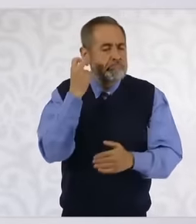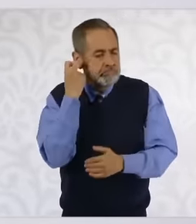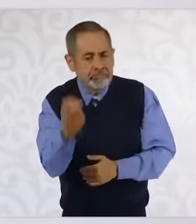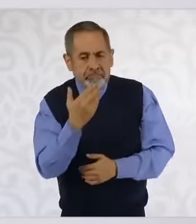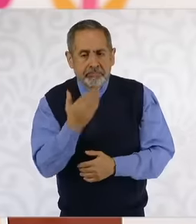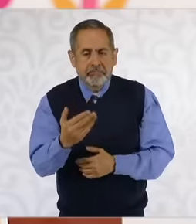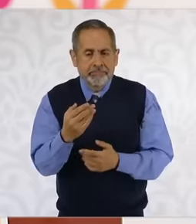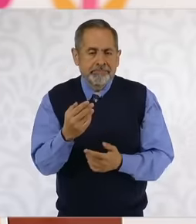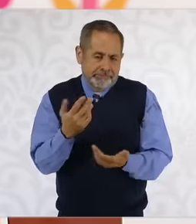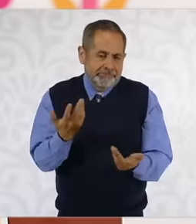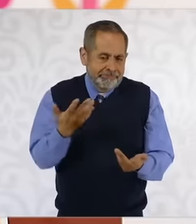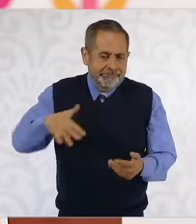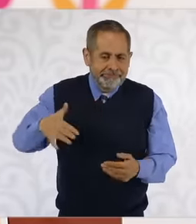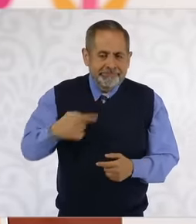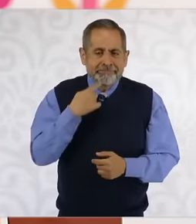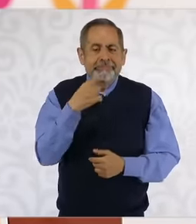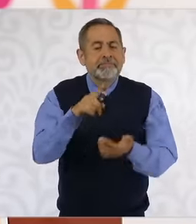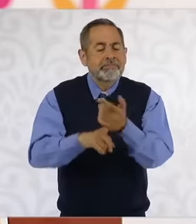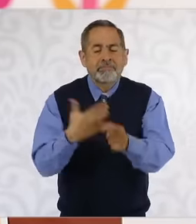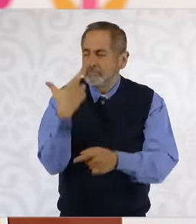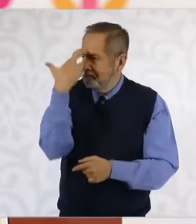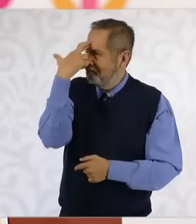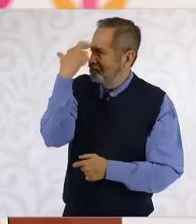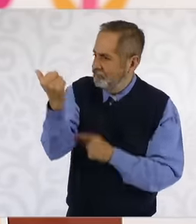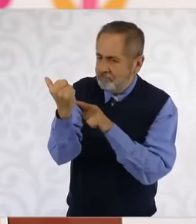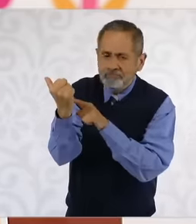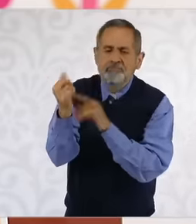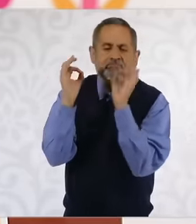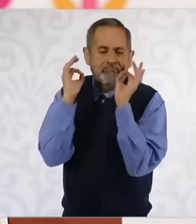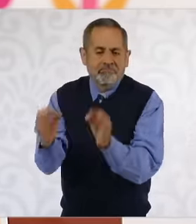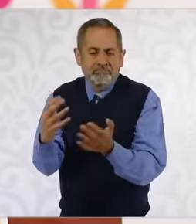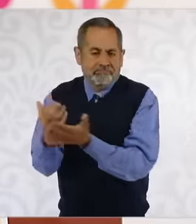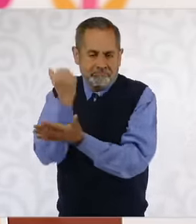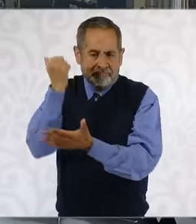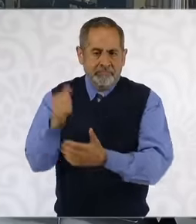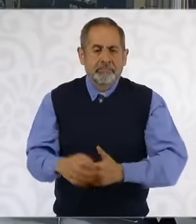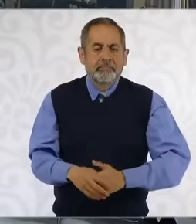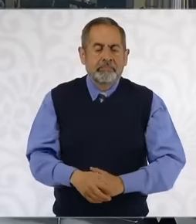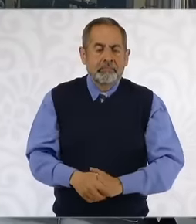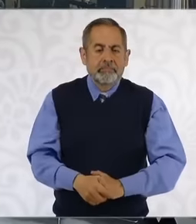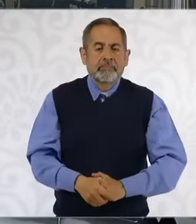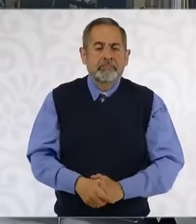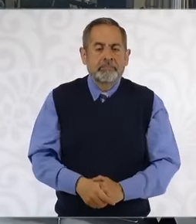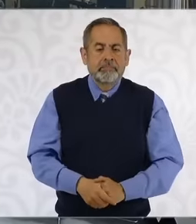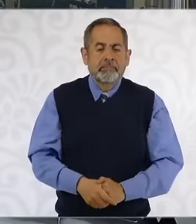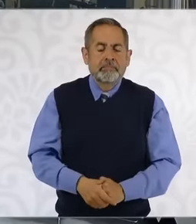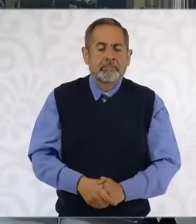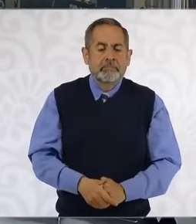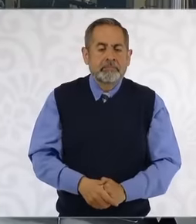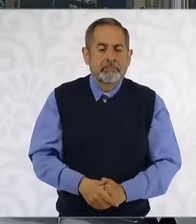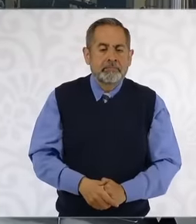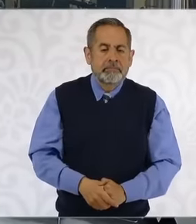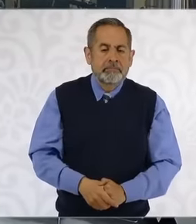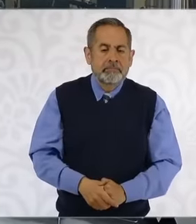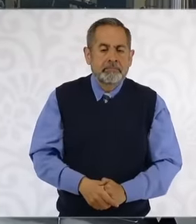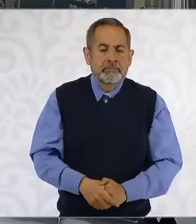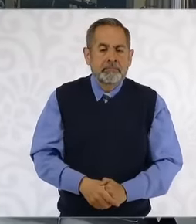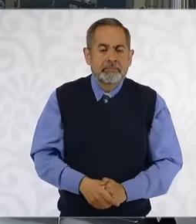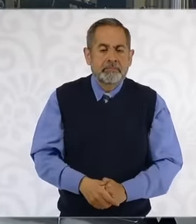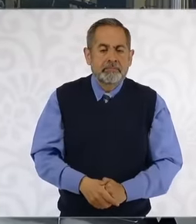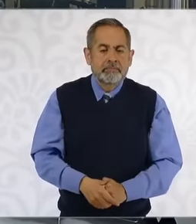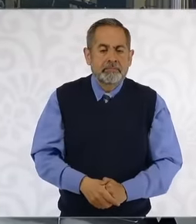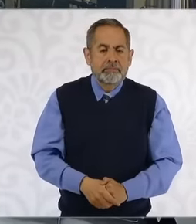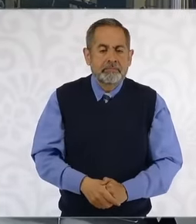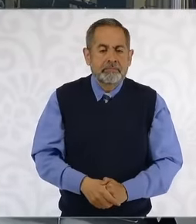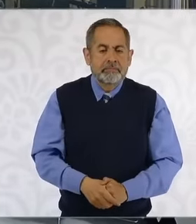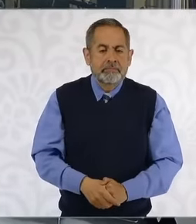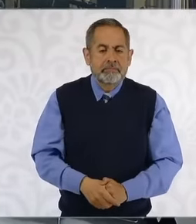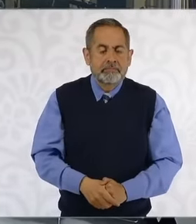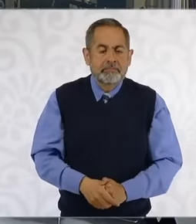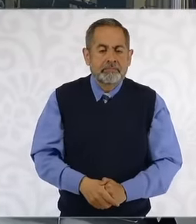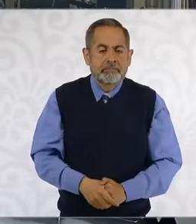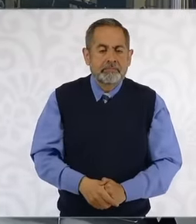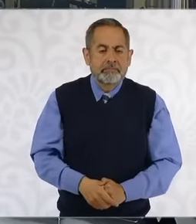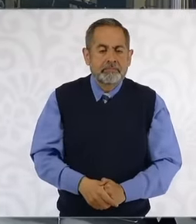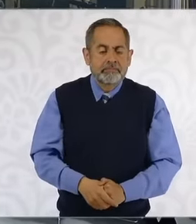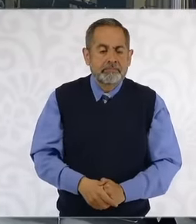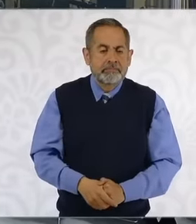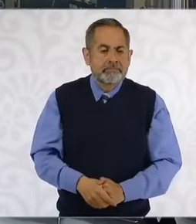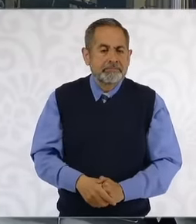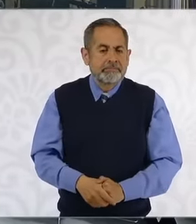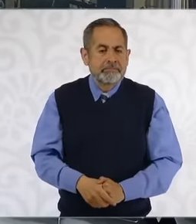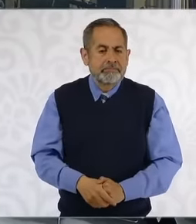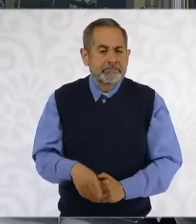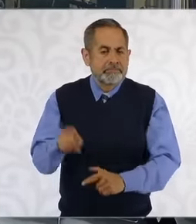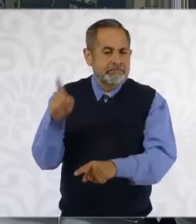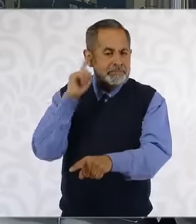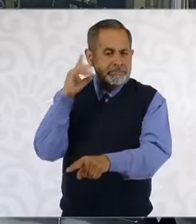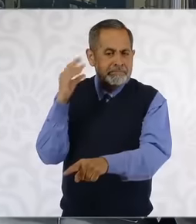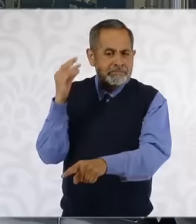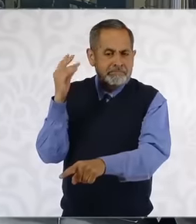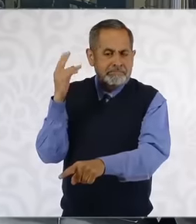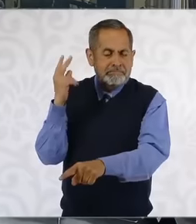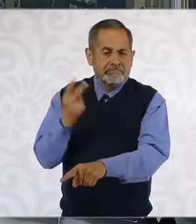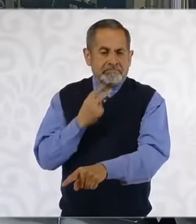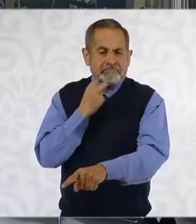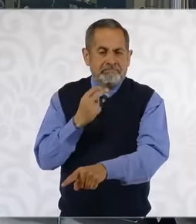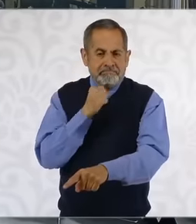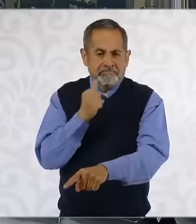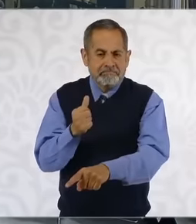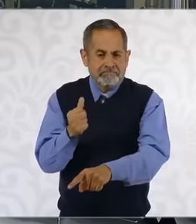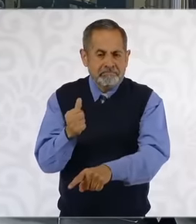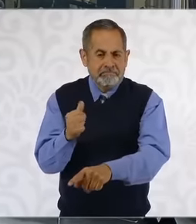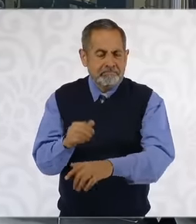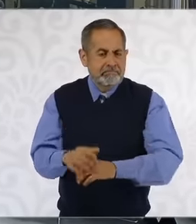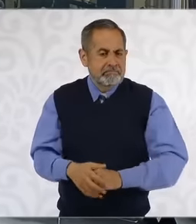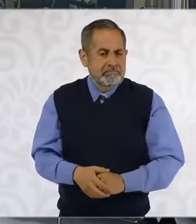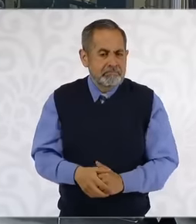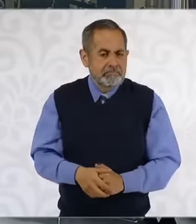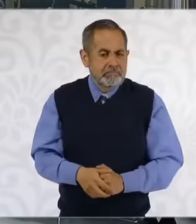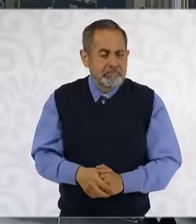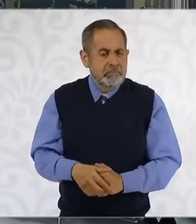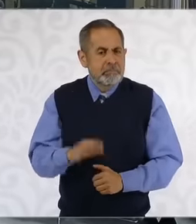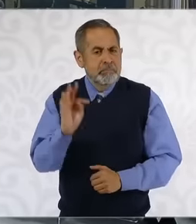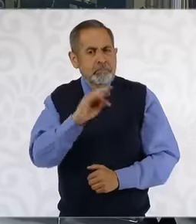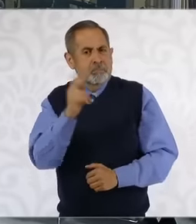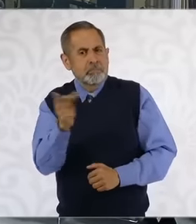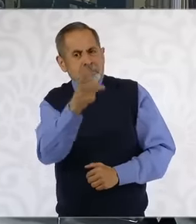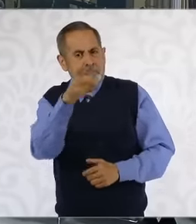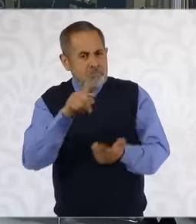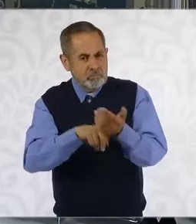reason before yesterday you consider that the law in Mexico will now be prompt and expeditious after